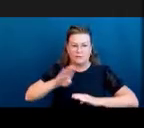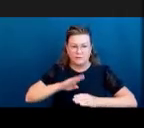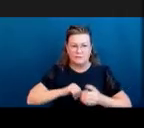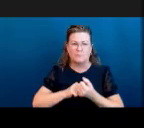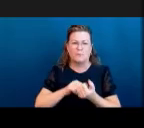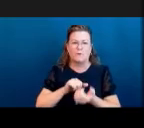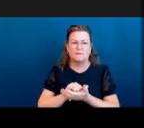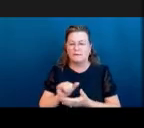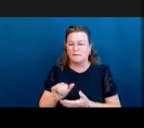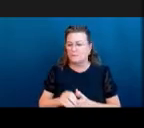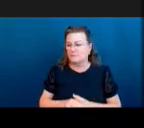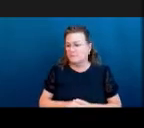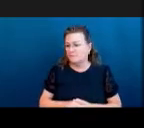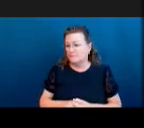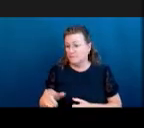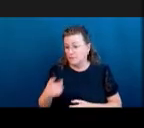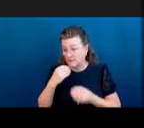well. Are you eating? Do you want some?